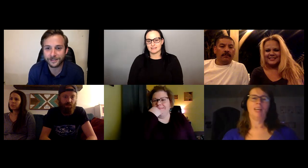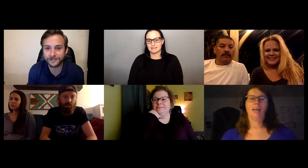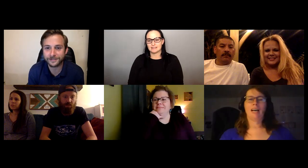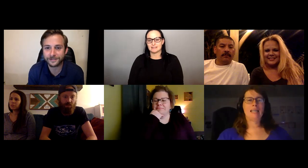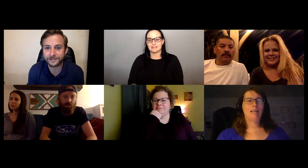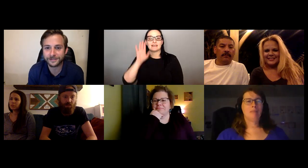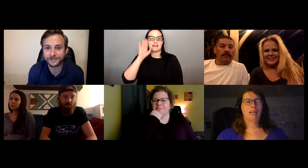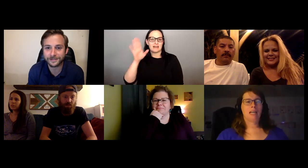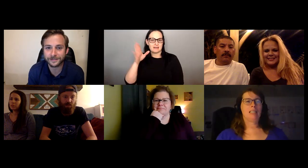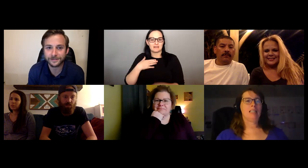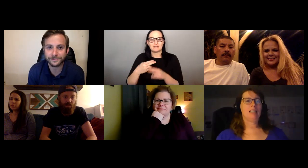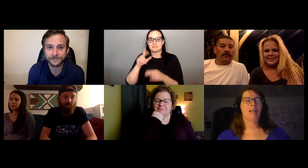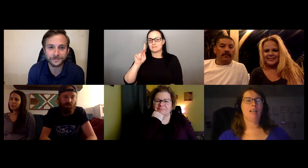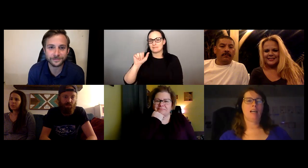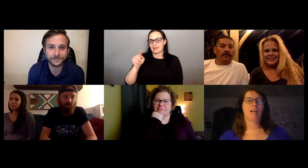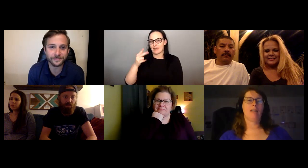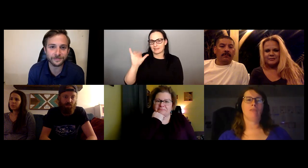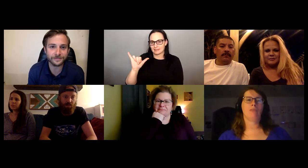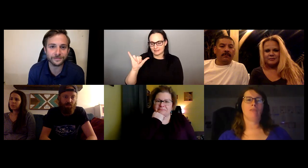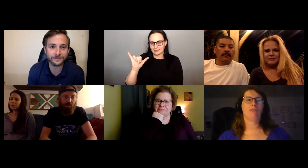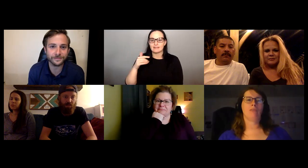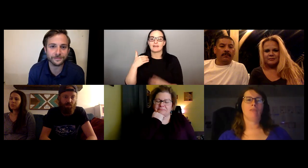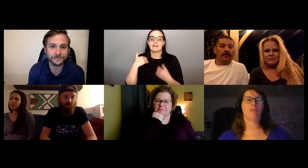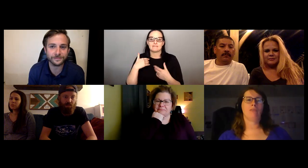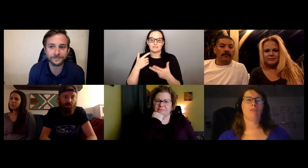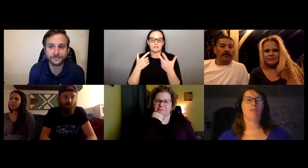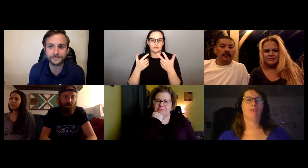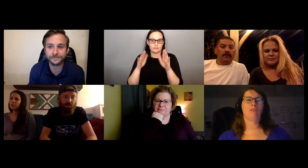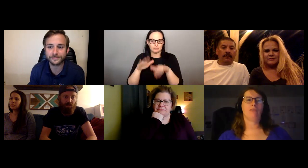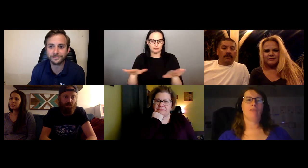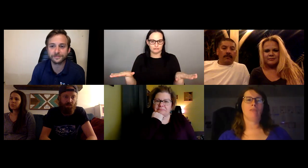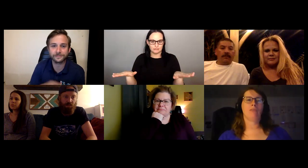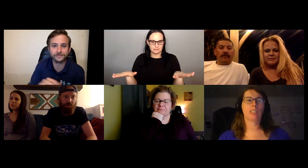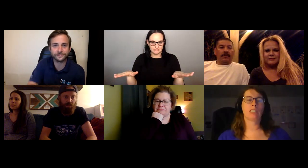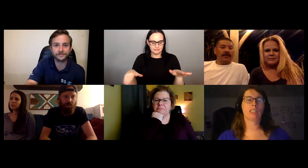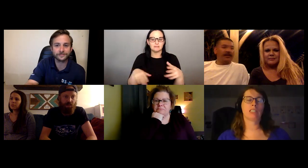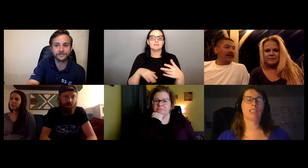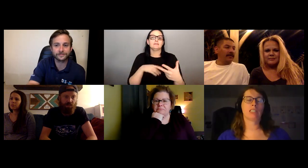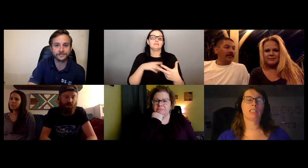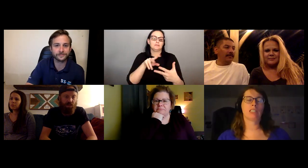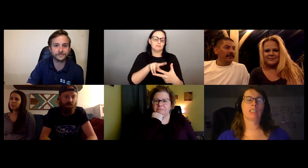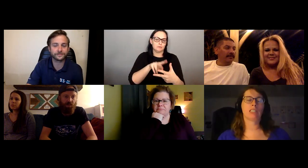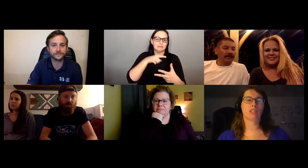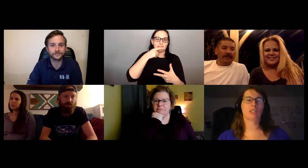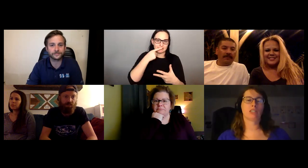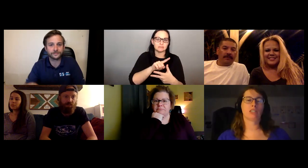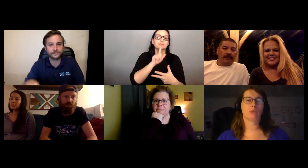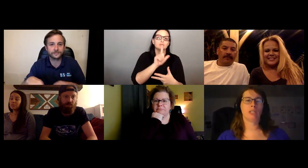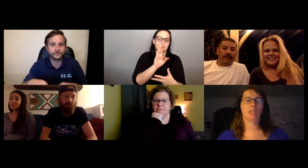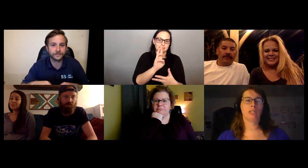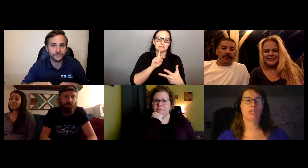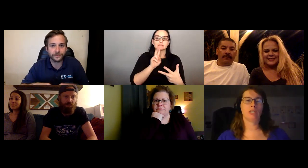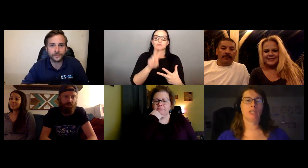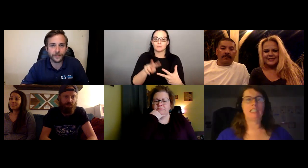hi i'm kathy i have three